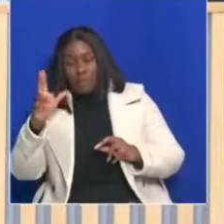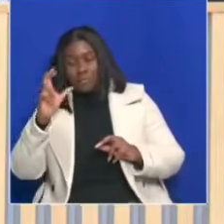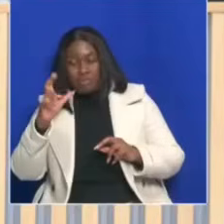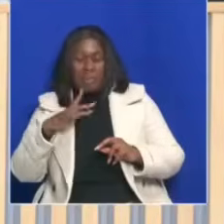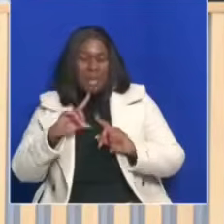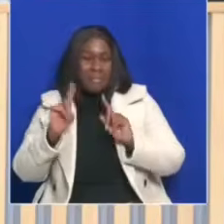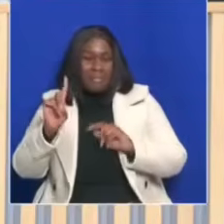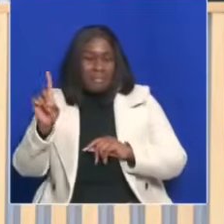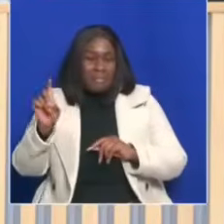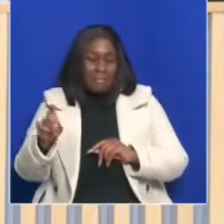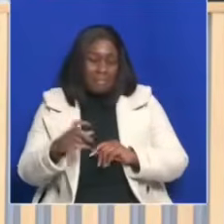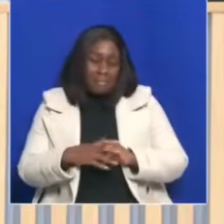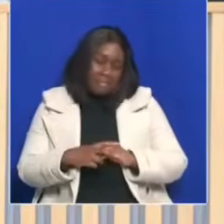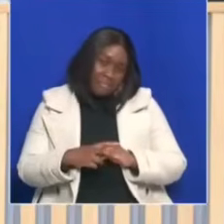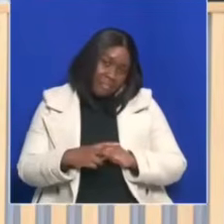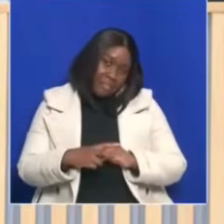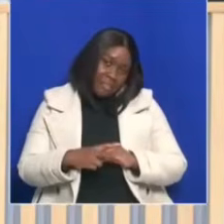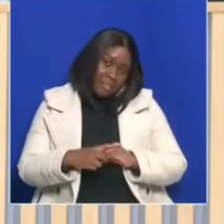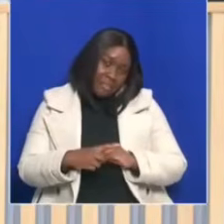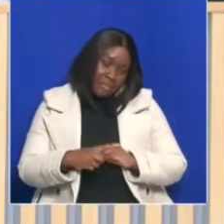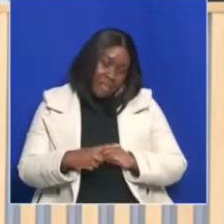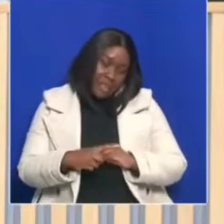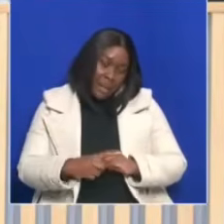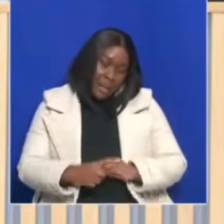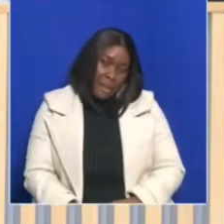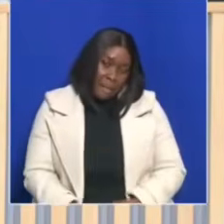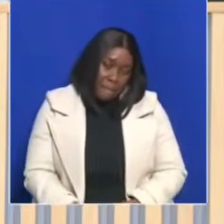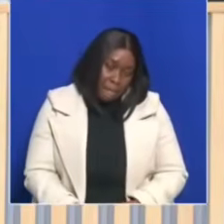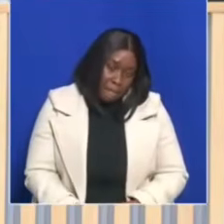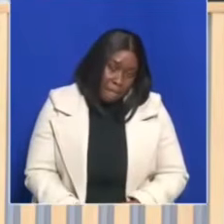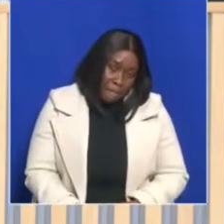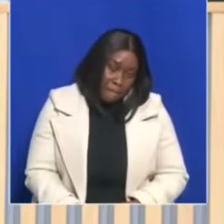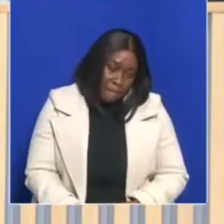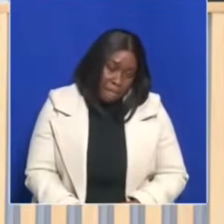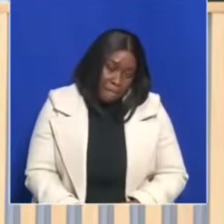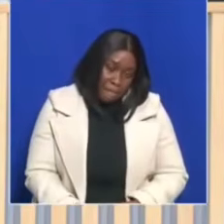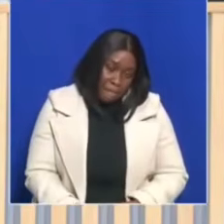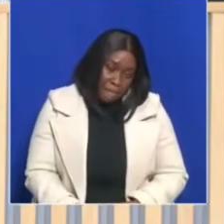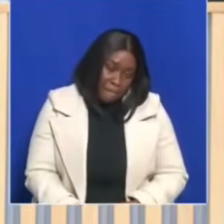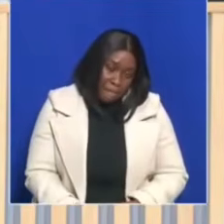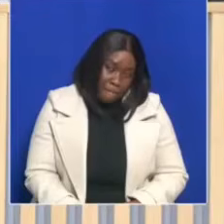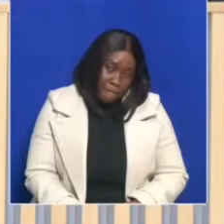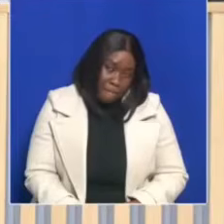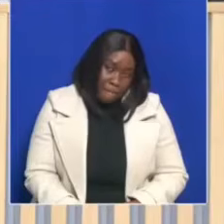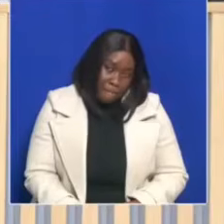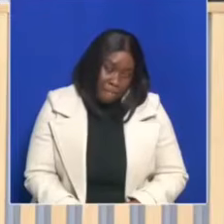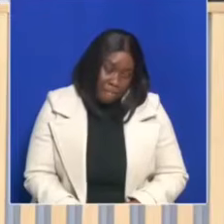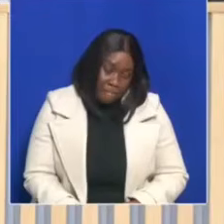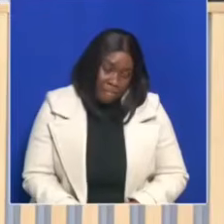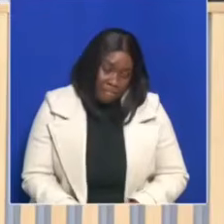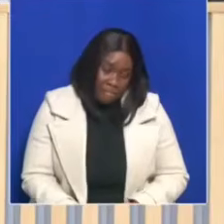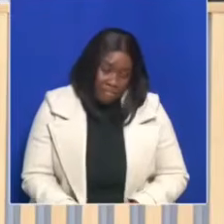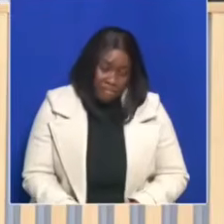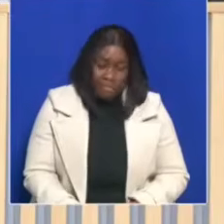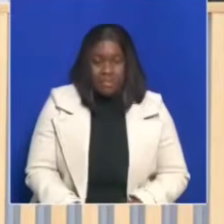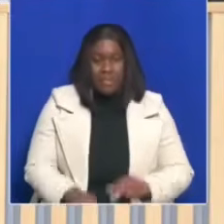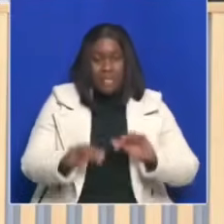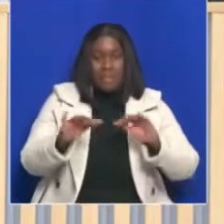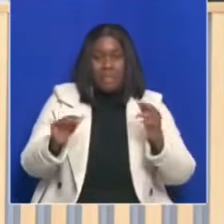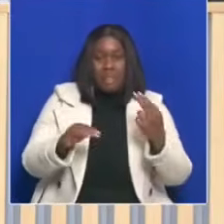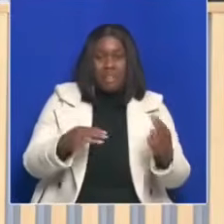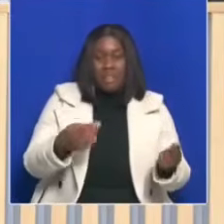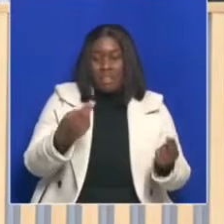Are you able to say these uh the desist have nothing to do with that cash and transit?